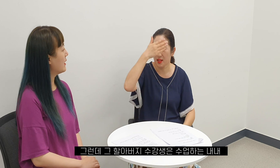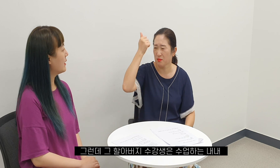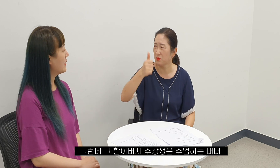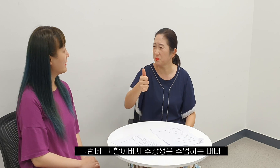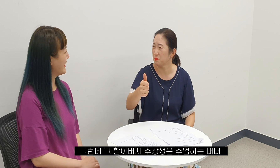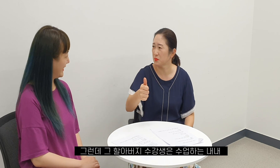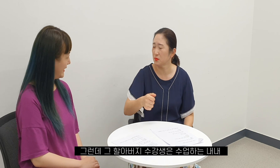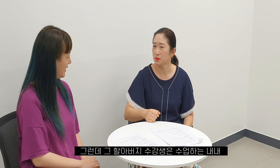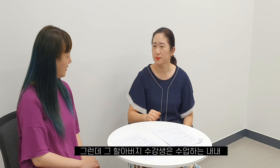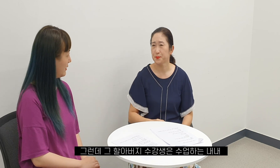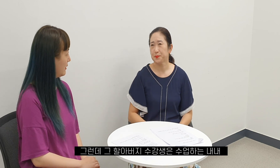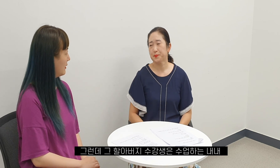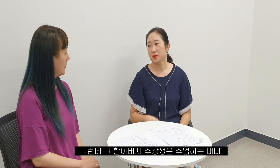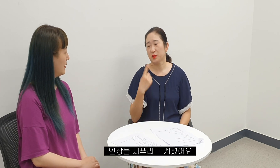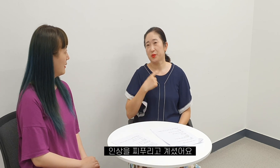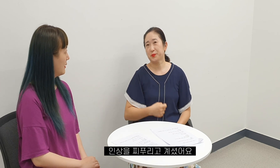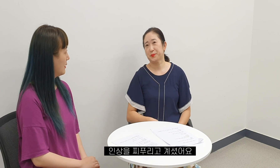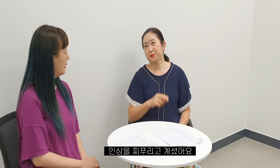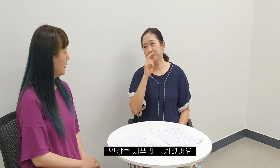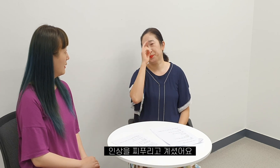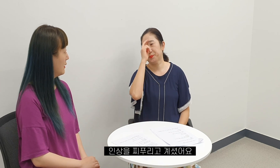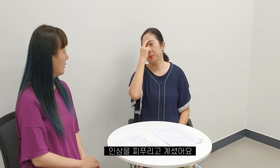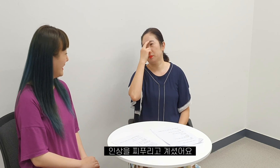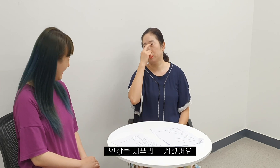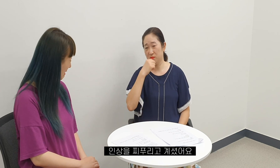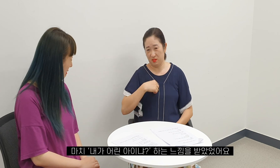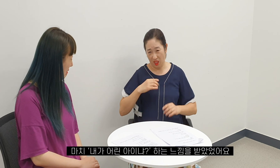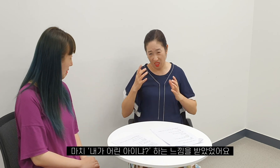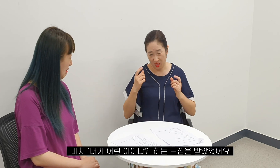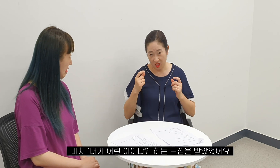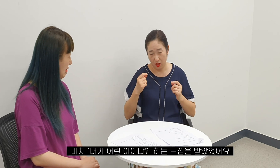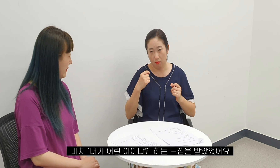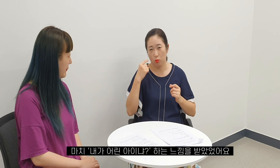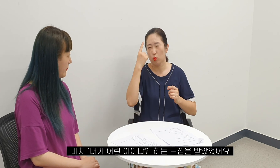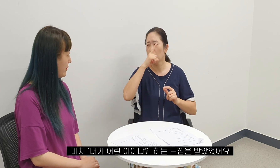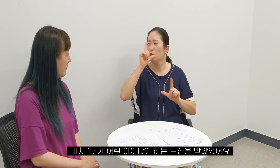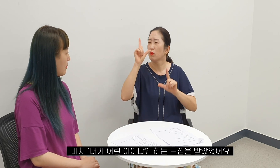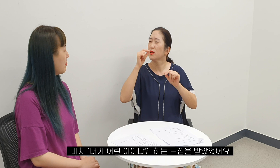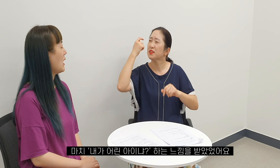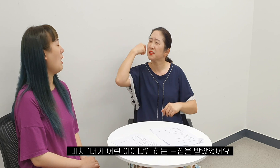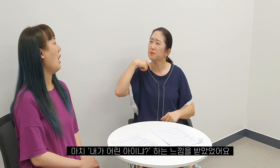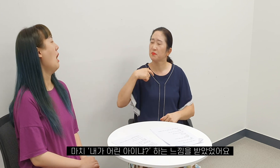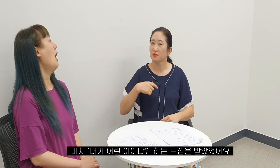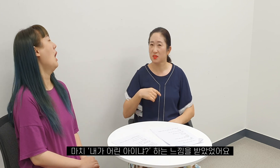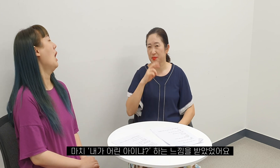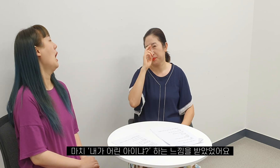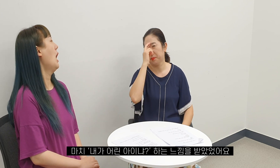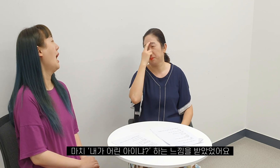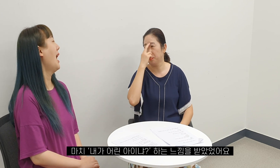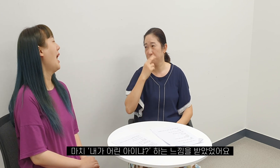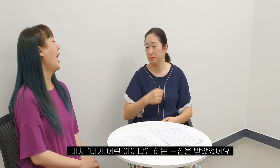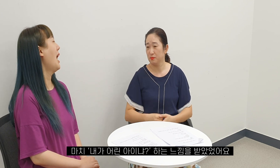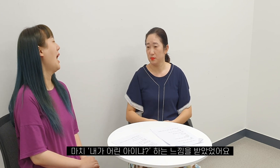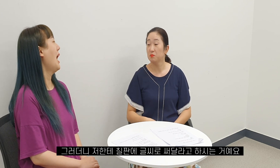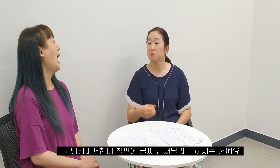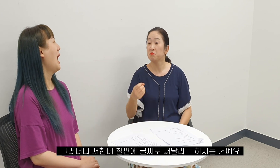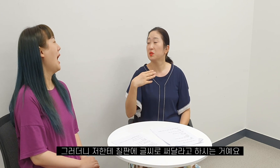But the grandfather student was frowned throughout the class. He felt like he was, 'Am I a little kid?'